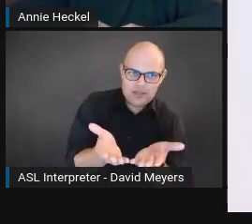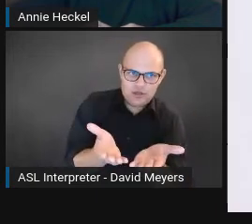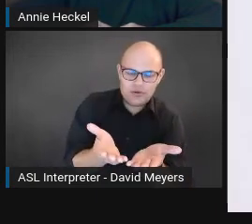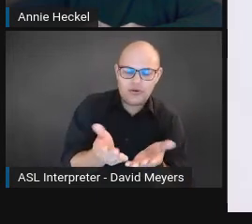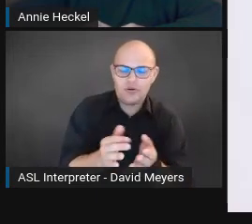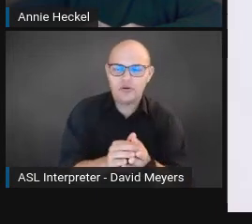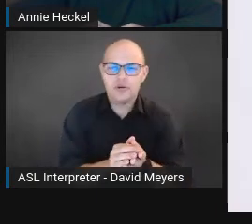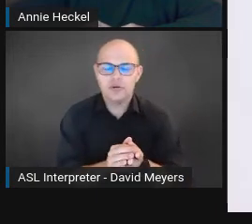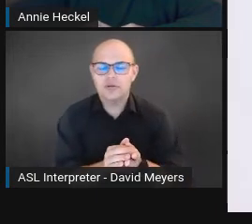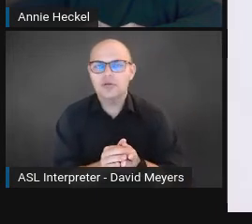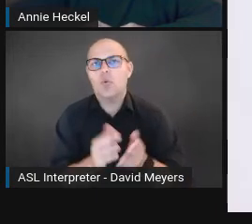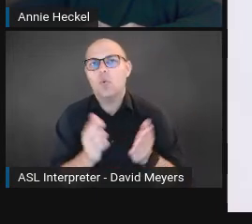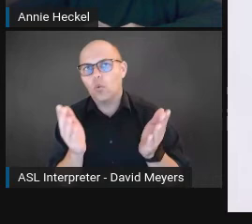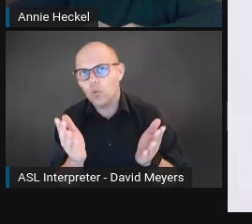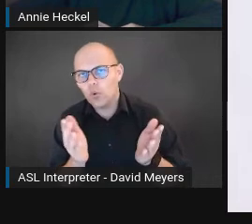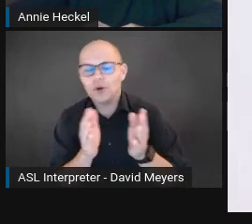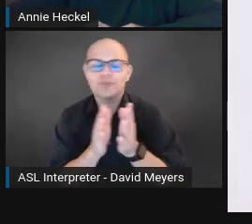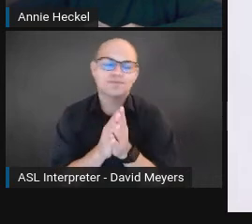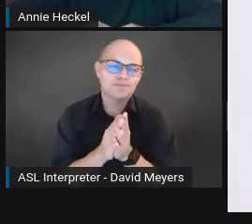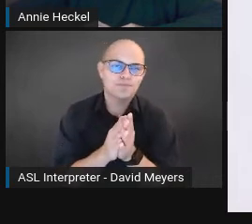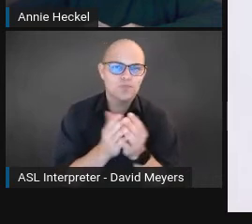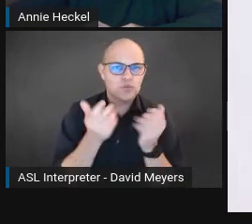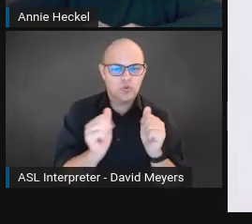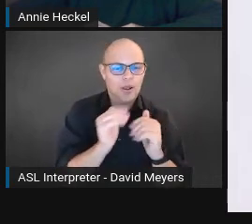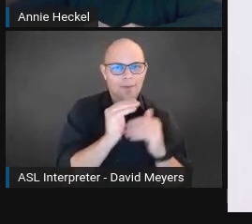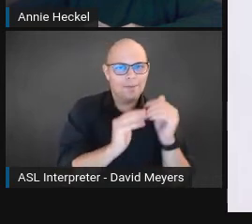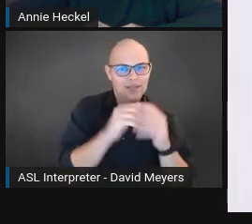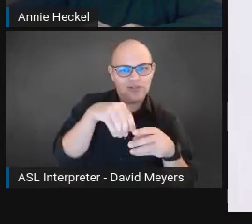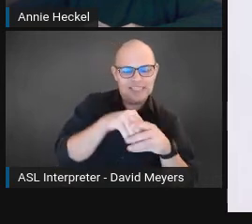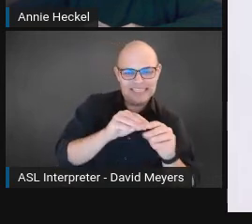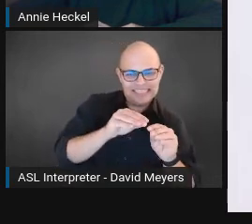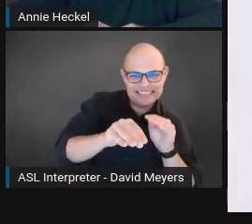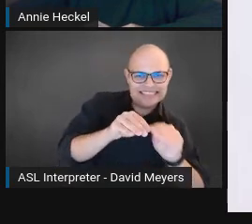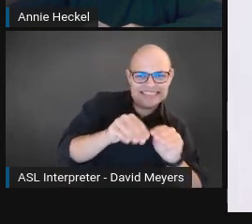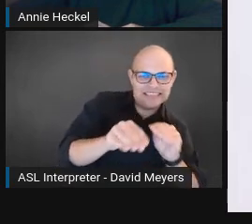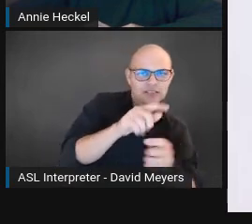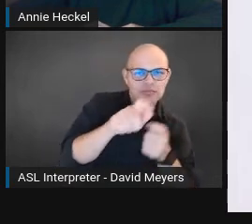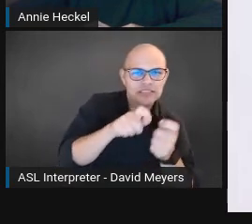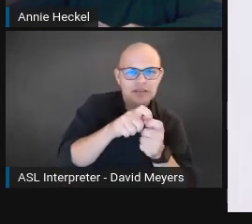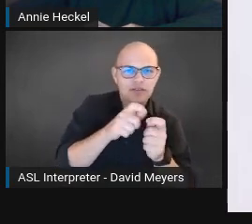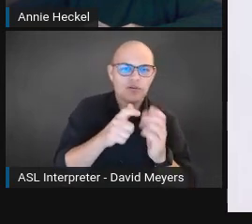or you build in certain requirements about buttons or spacing